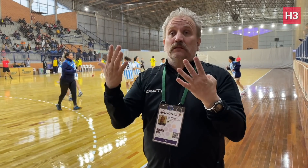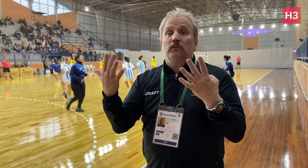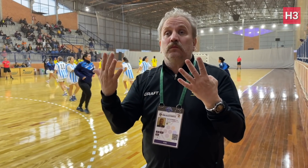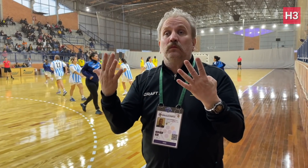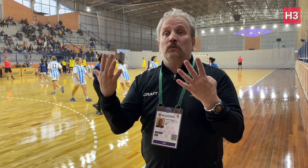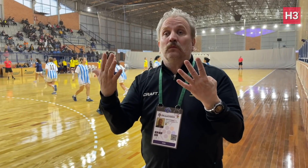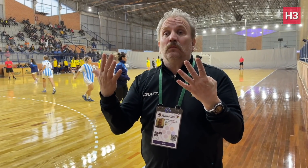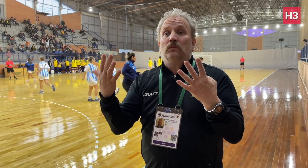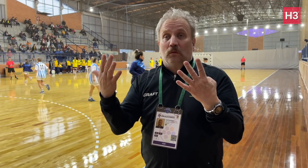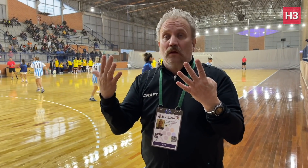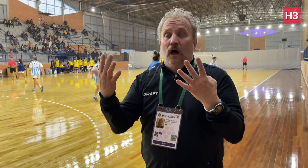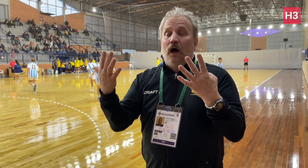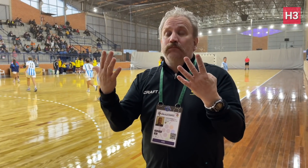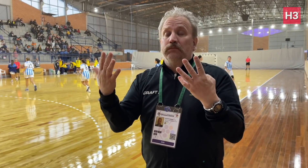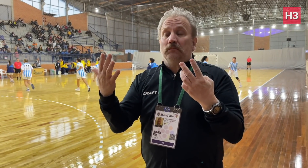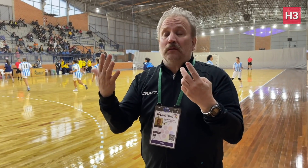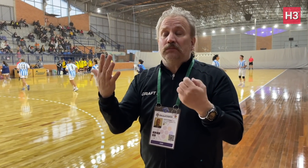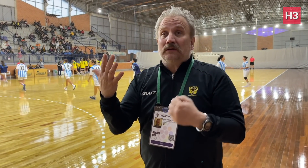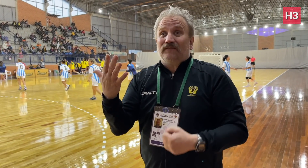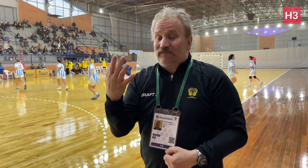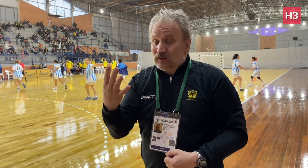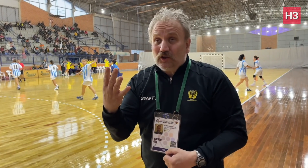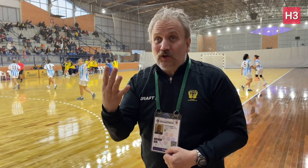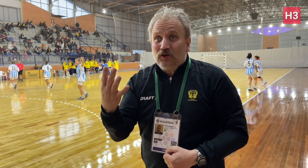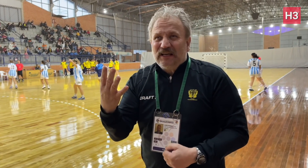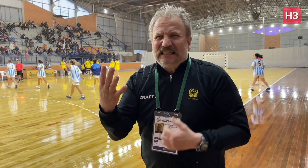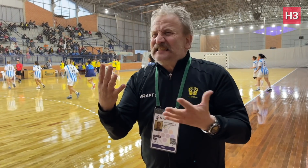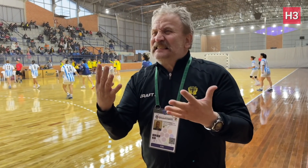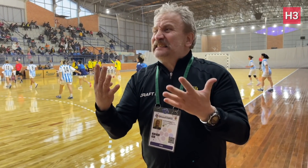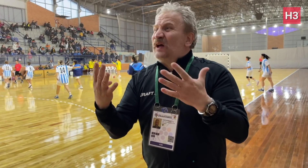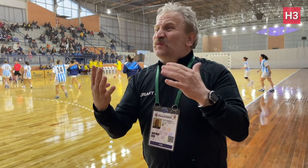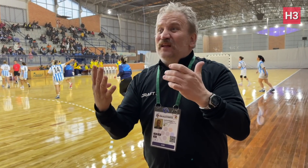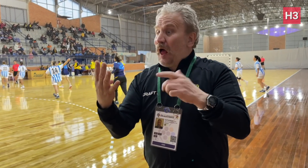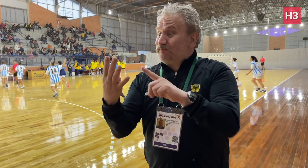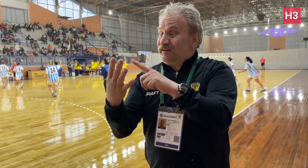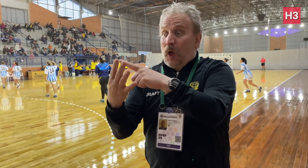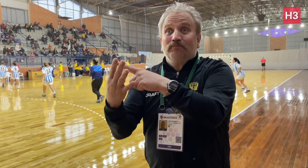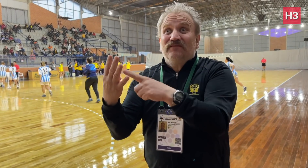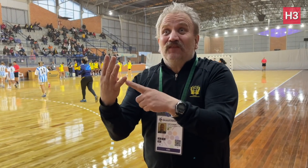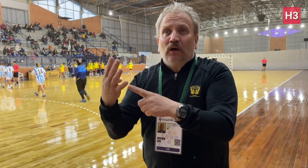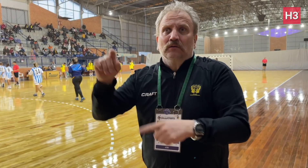but the number dropped to four, and then these countries almost backed out.